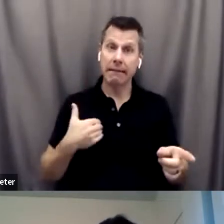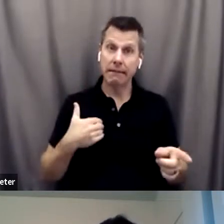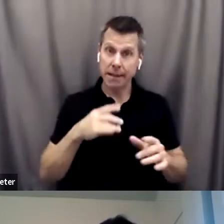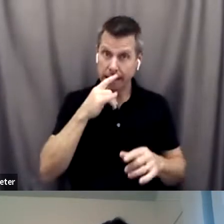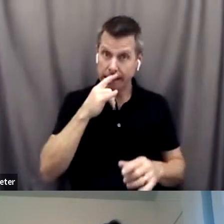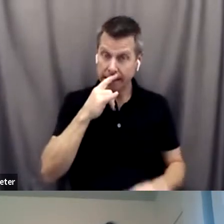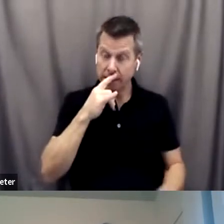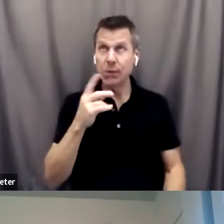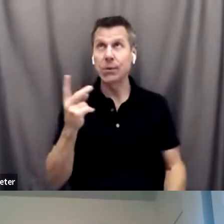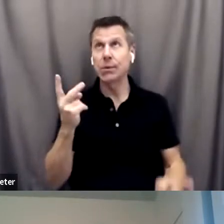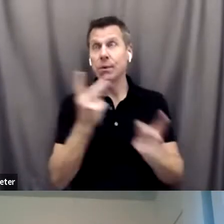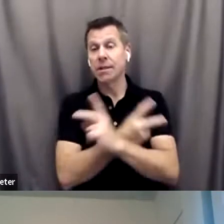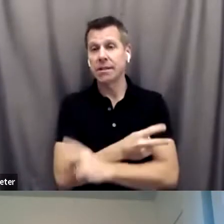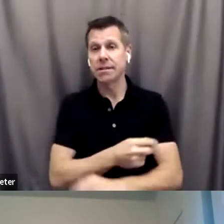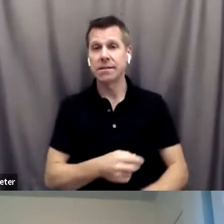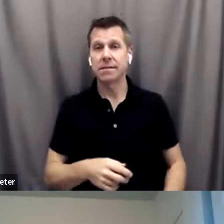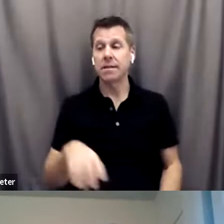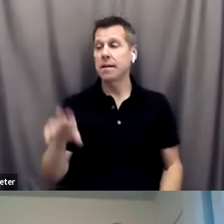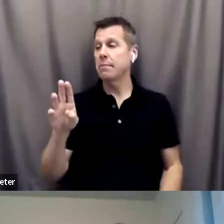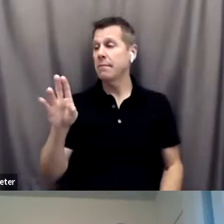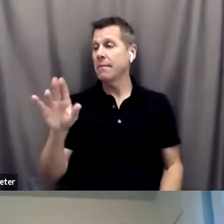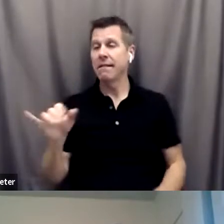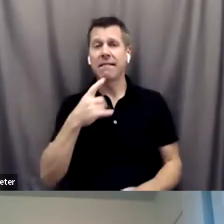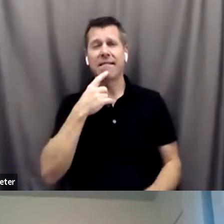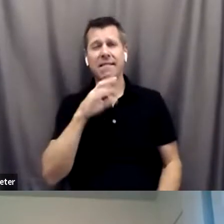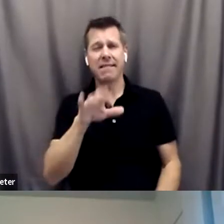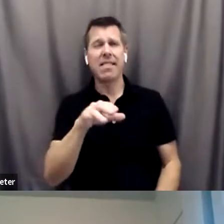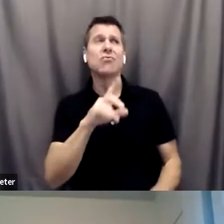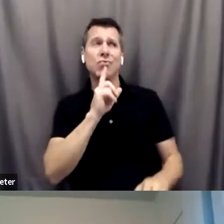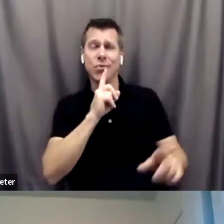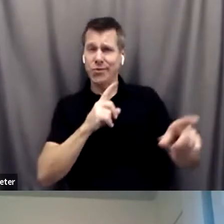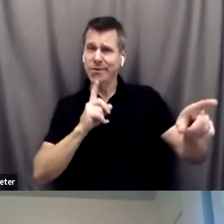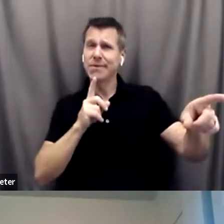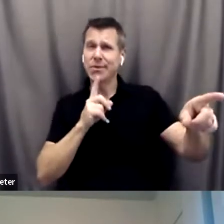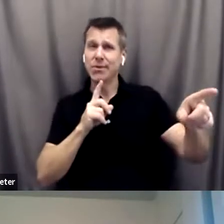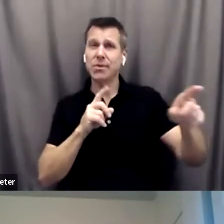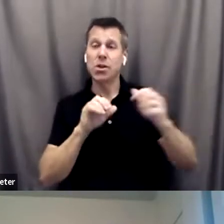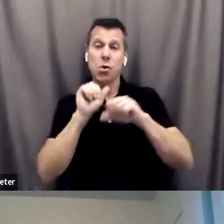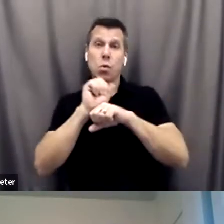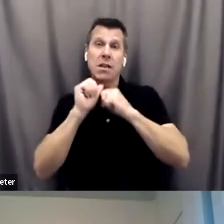And I would like to say that that is especially true. And that's why working together with faculty is so important right